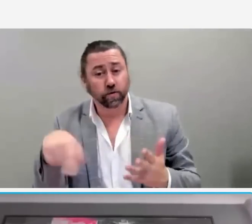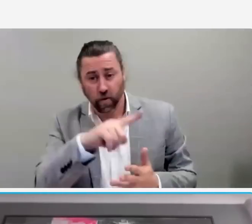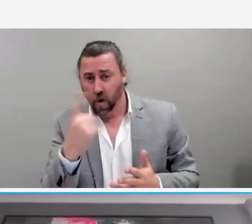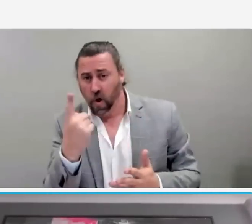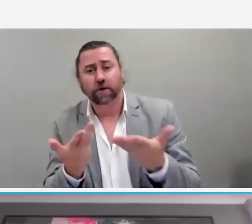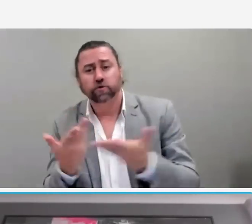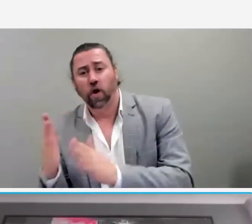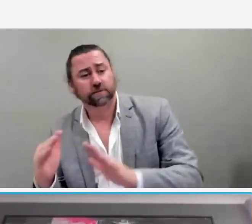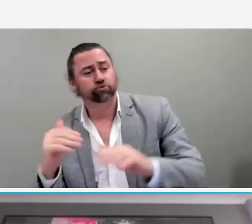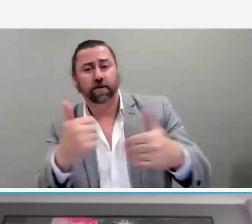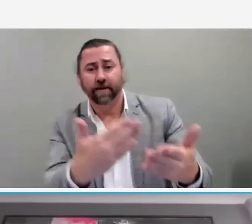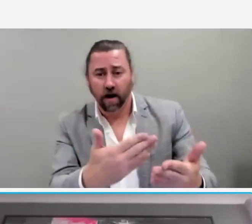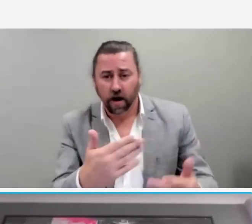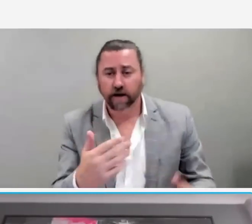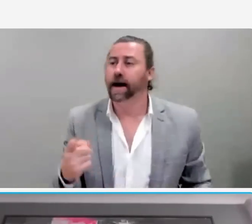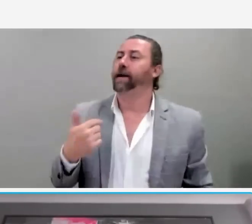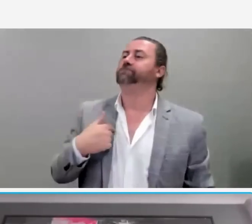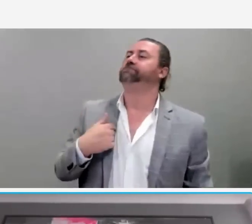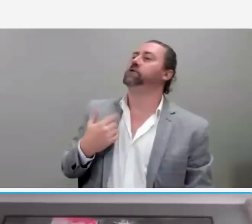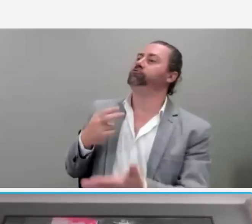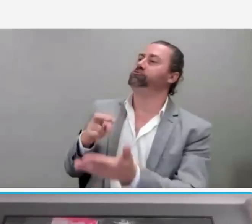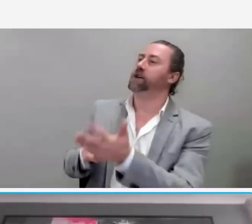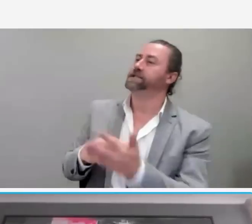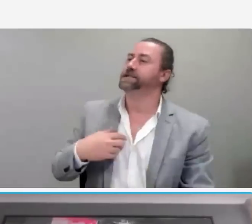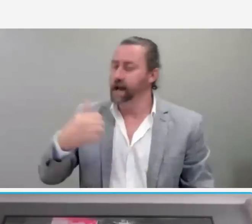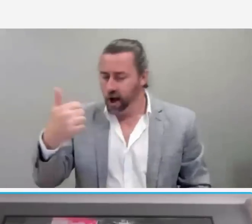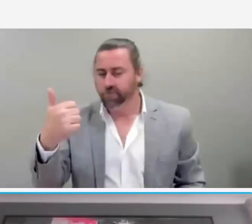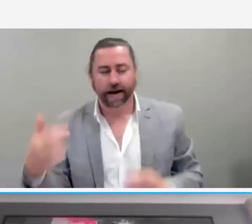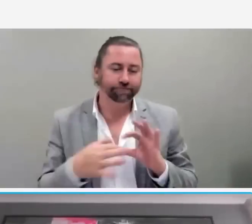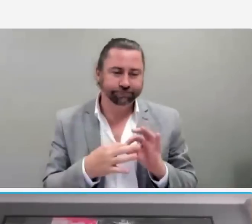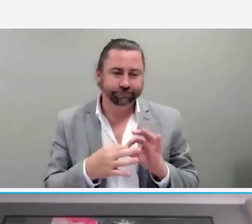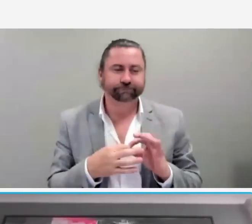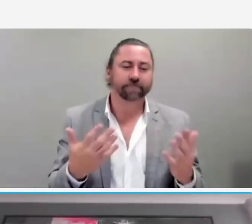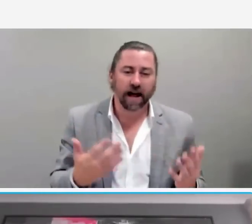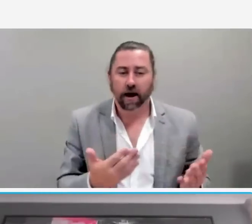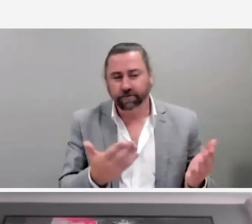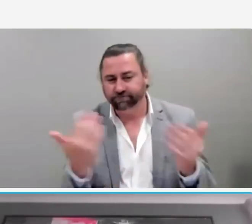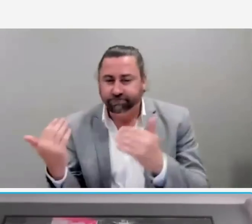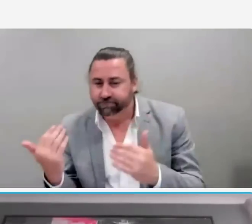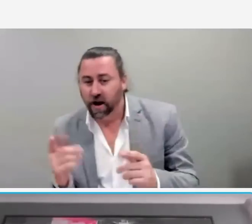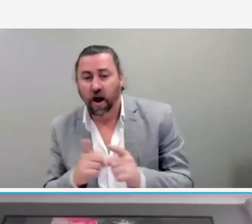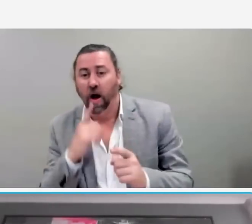stakeholders to register and participate in call to action activities such as the launch webinar,